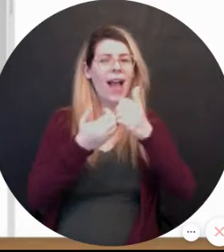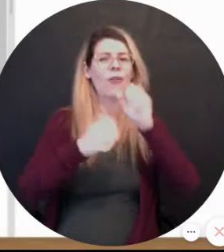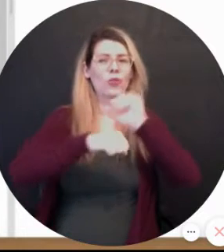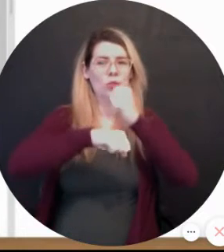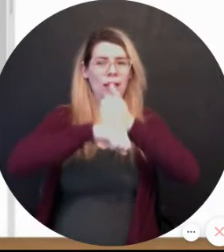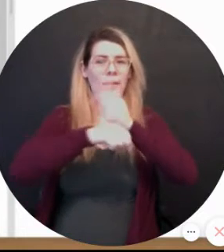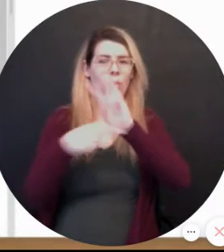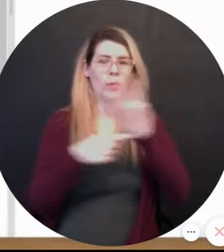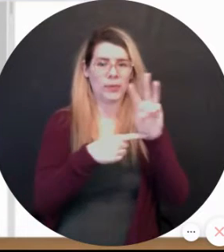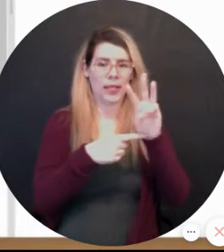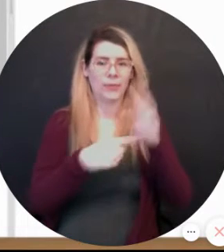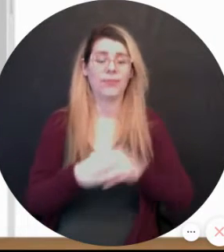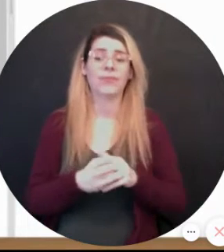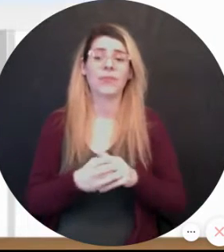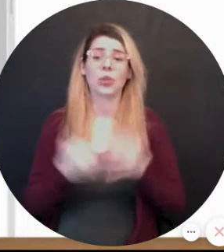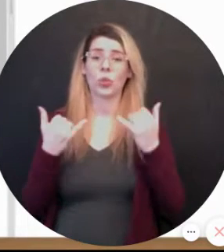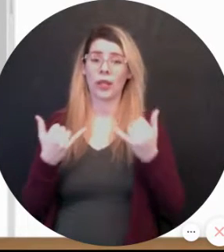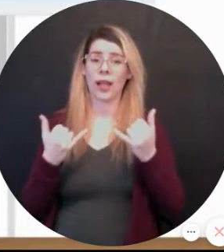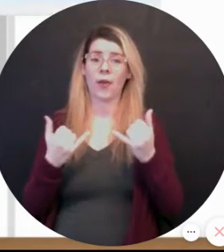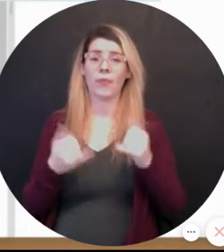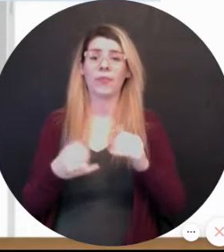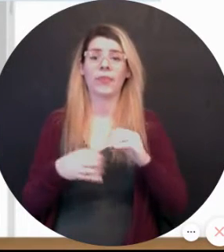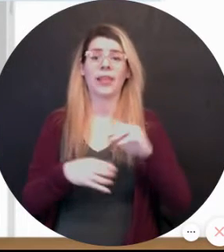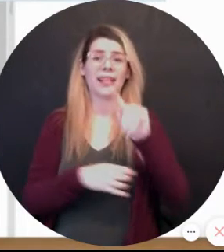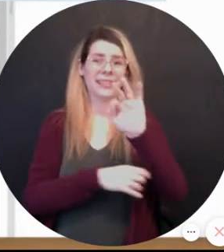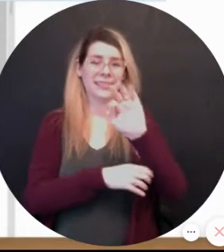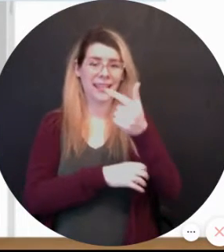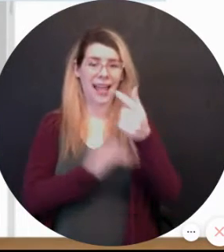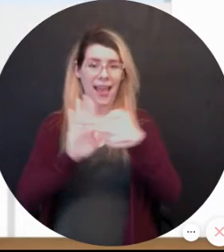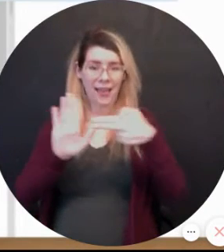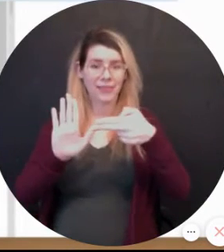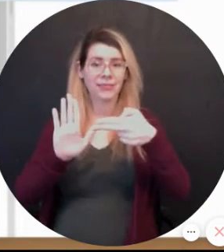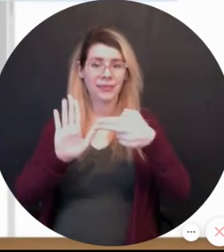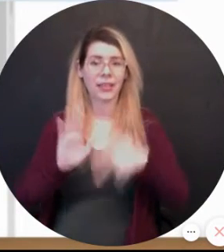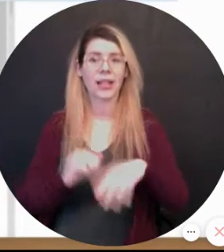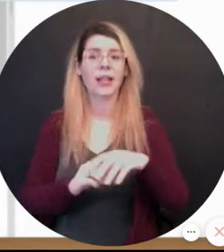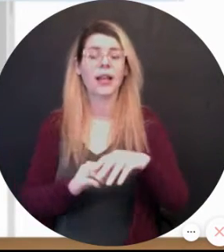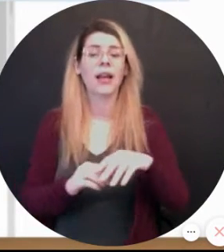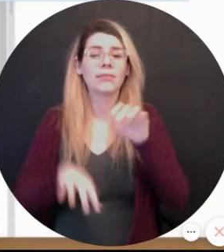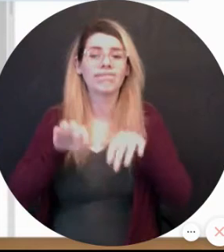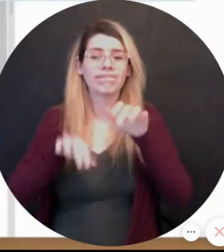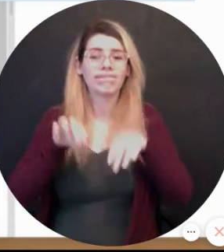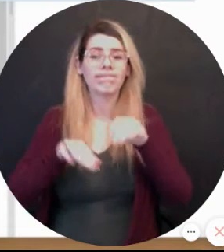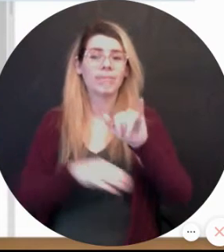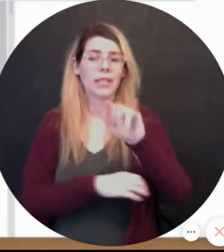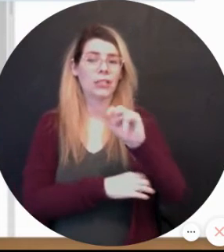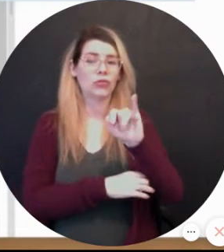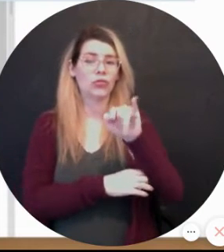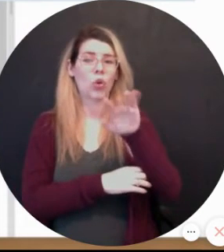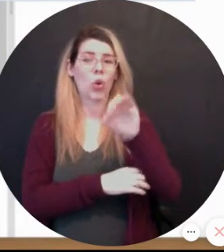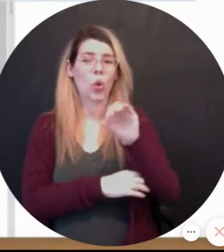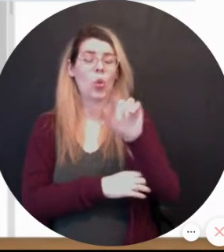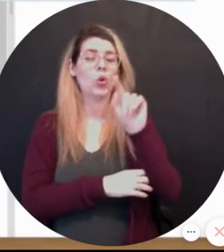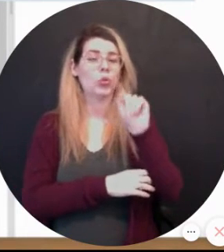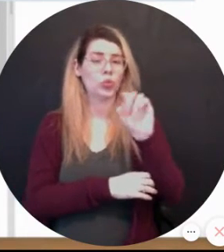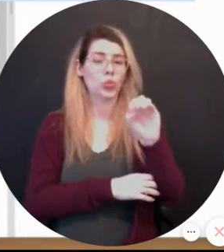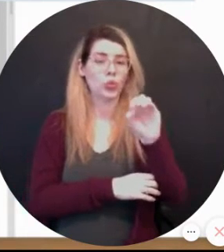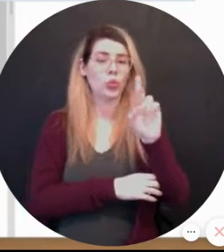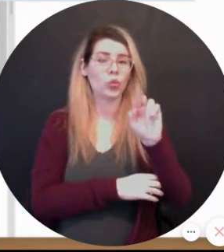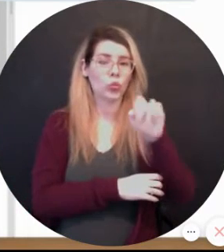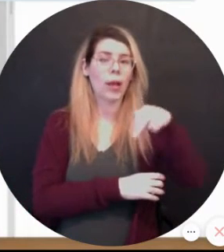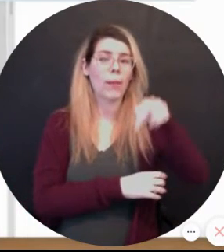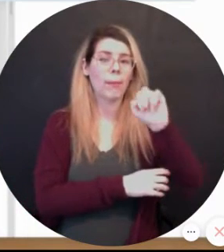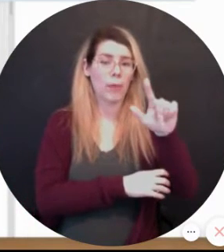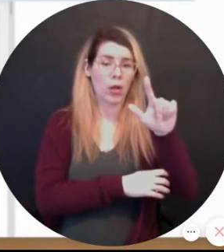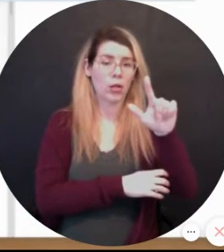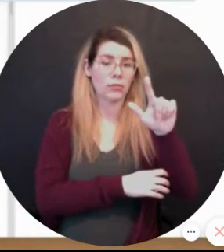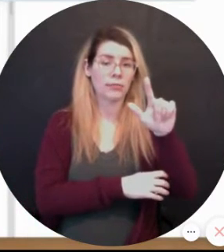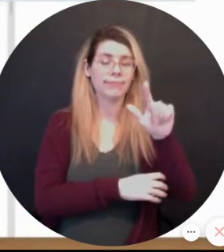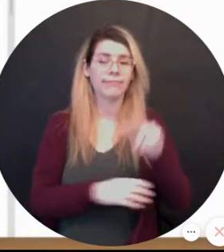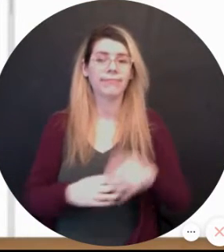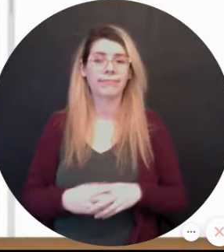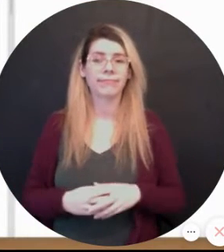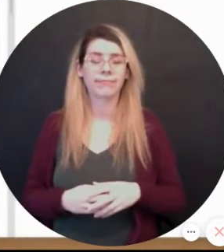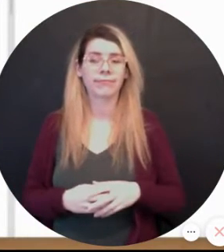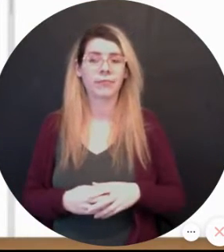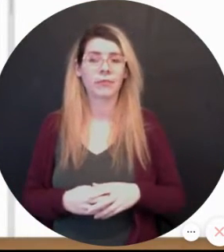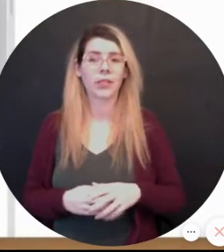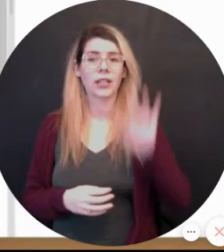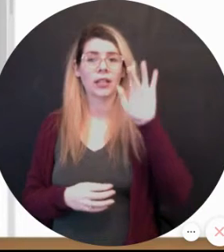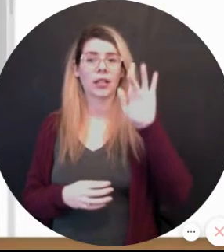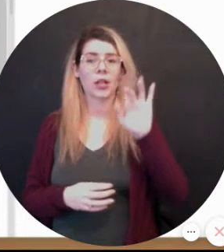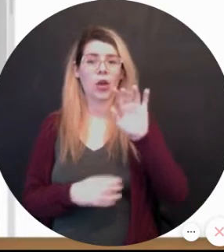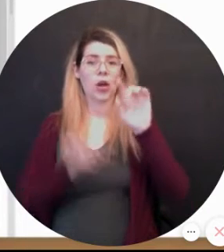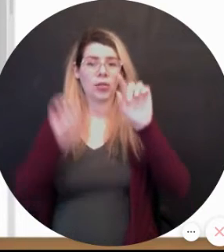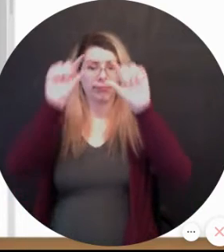tag, I'll put an h1 Intro let's send this to Repl. And let's run it to get that to show